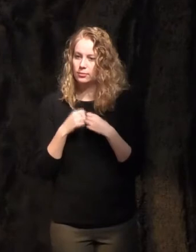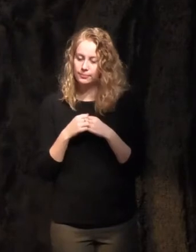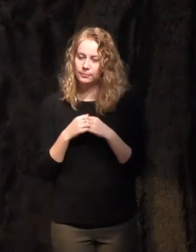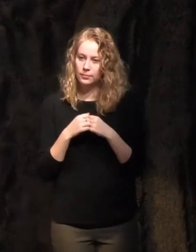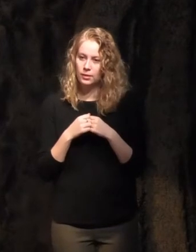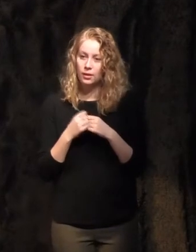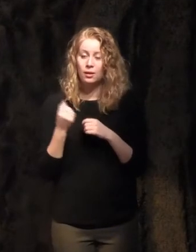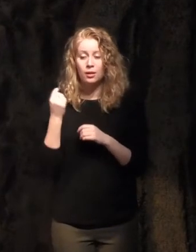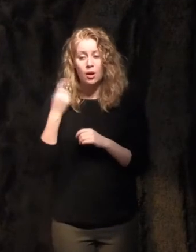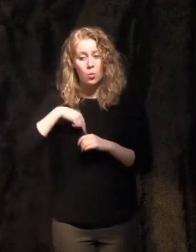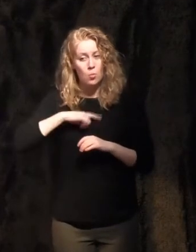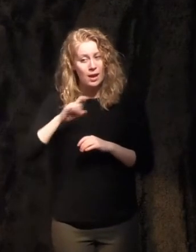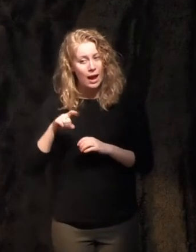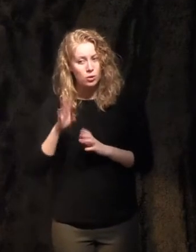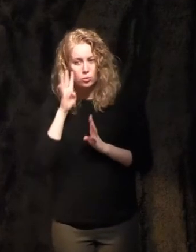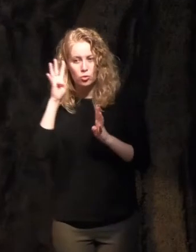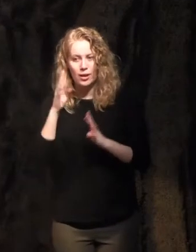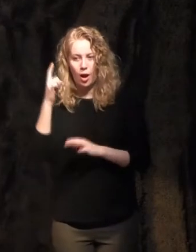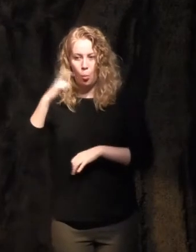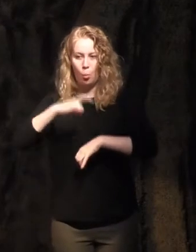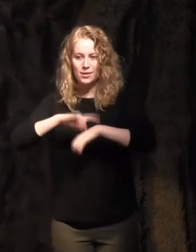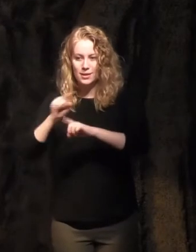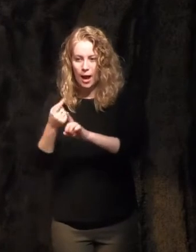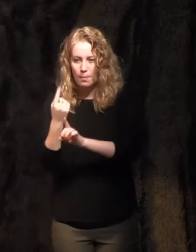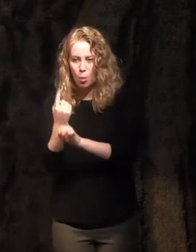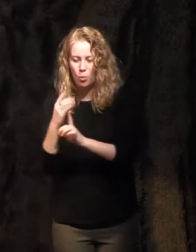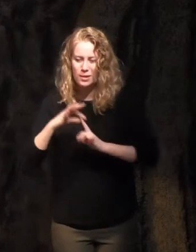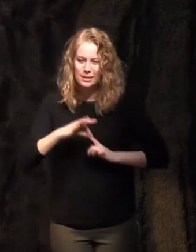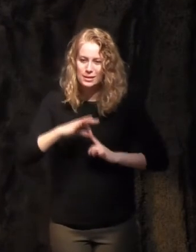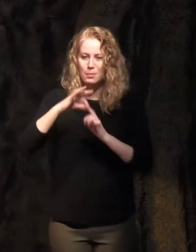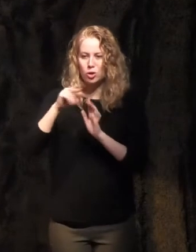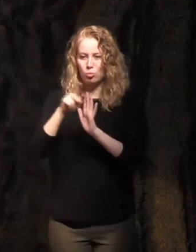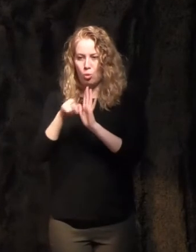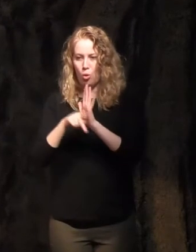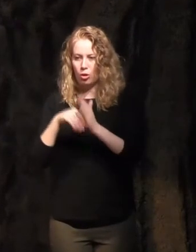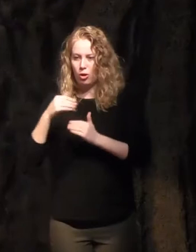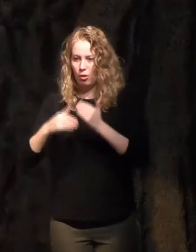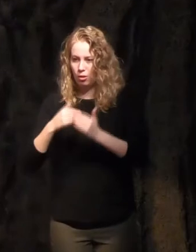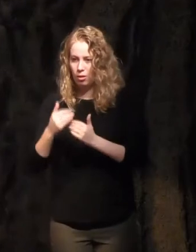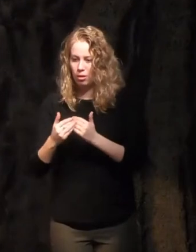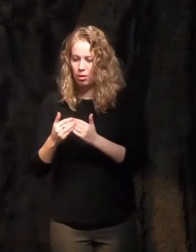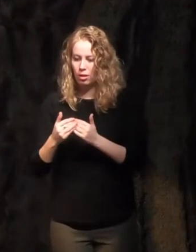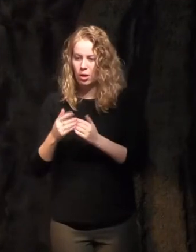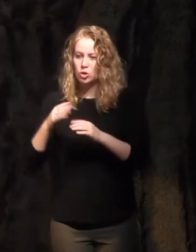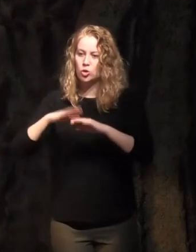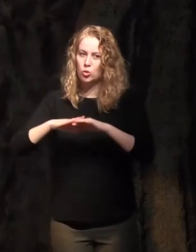But we had to create a one-time only special protocol in order to be honest.